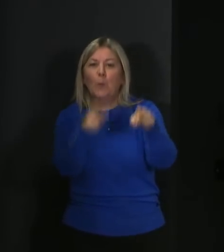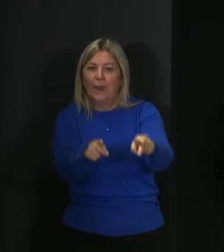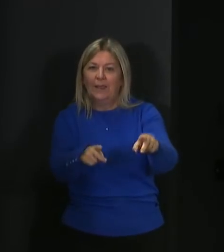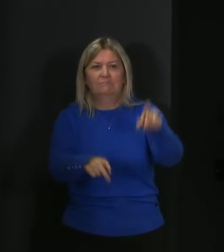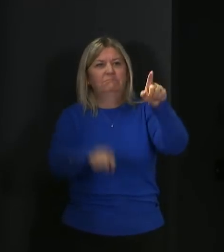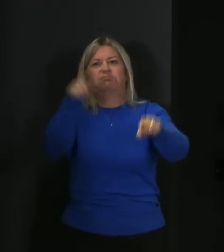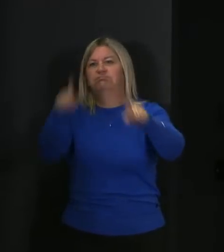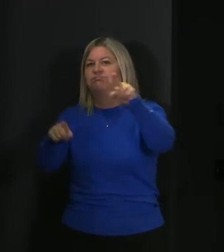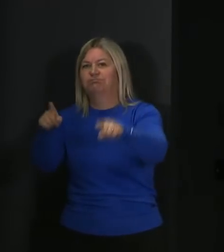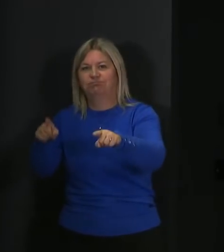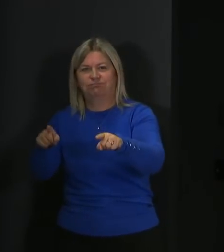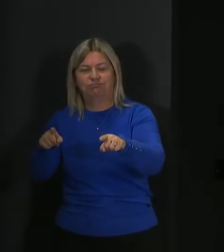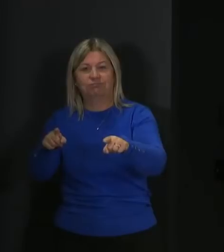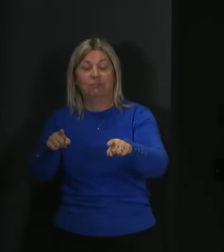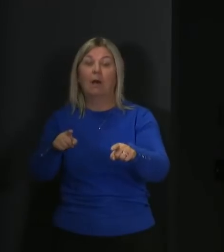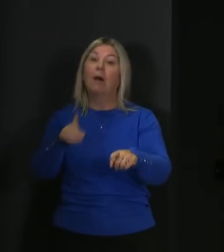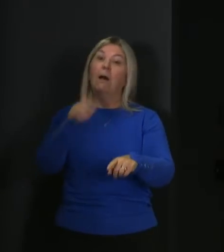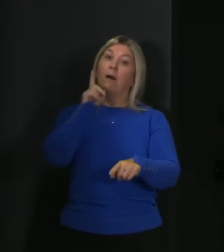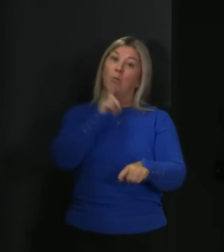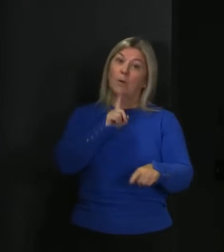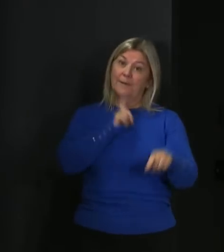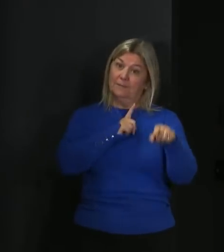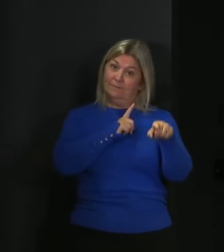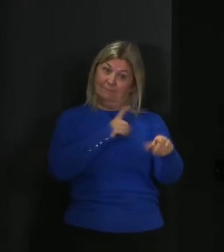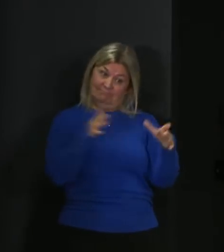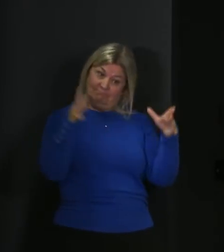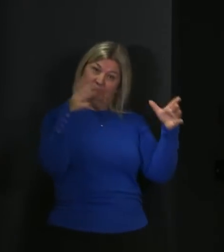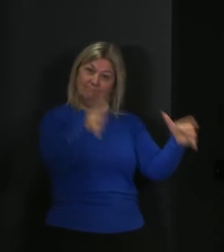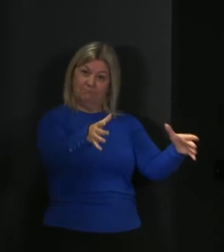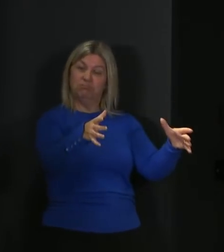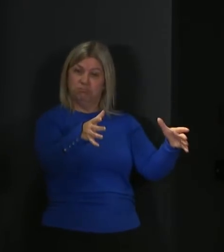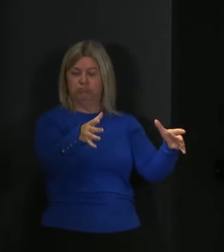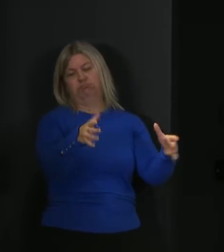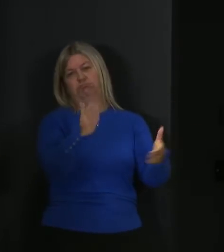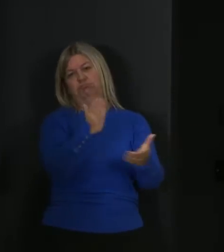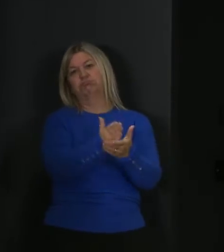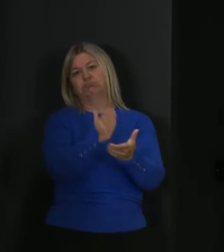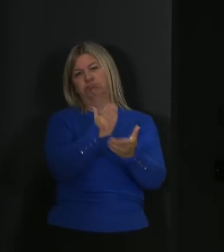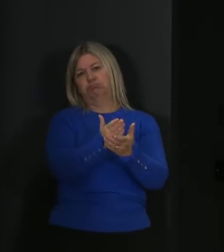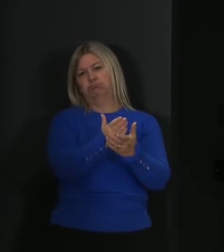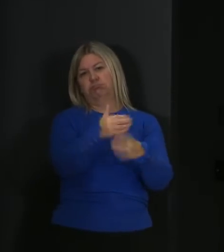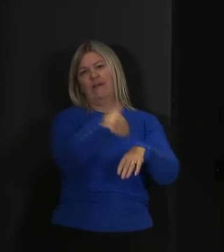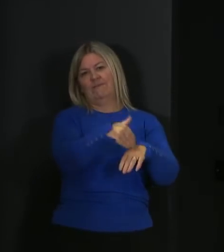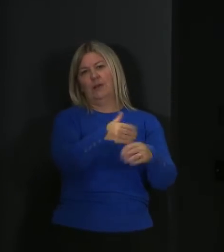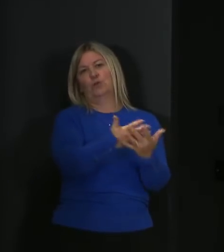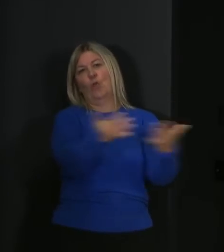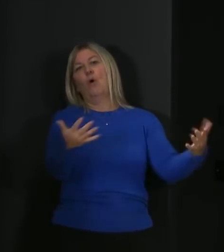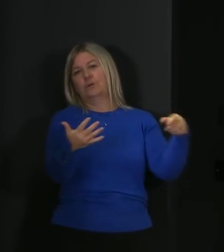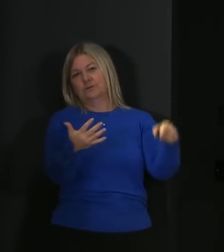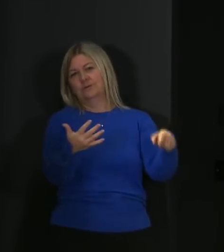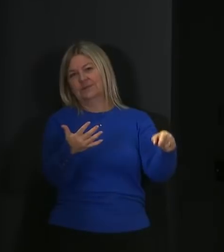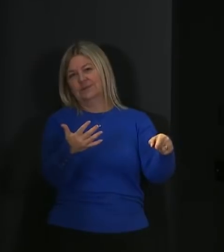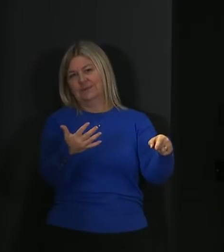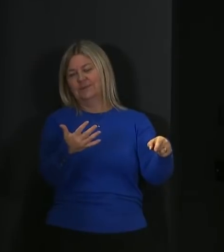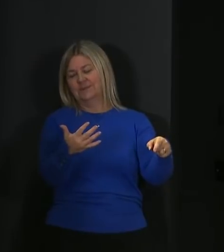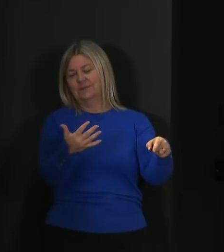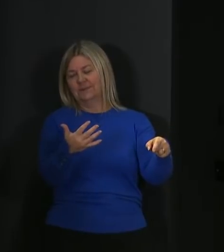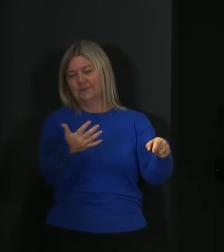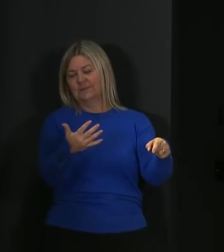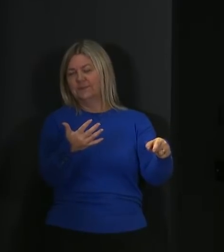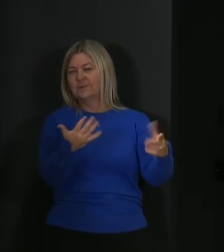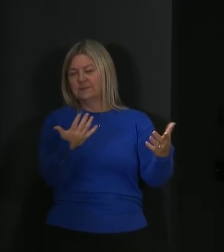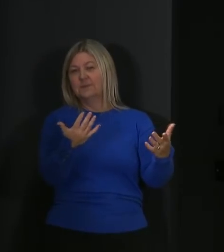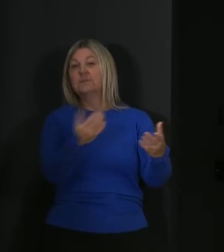the impact on women, as the First Minister has detailed is quite extreme for some and concerning